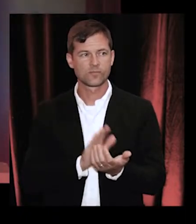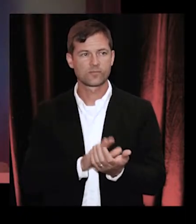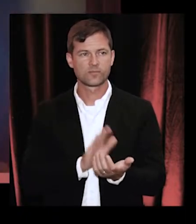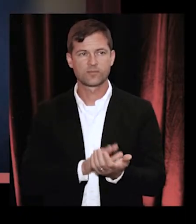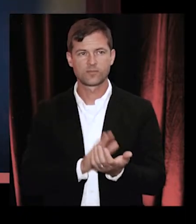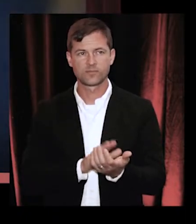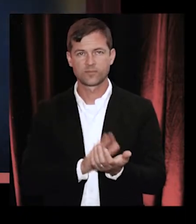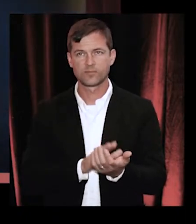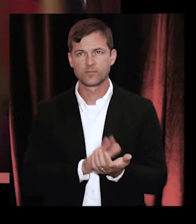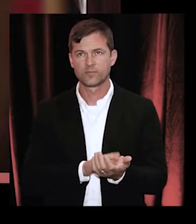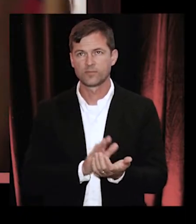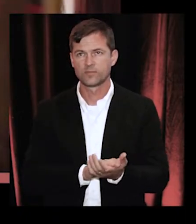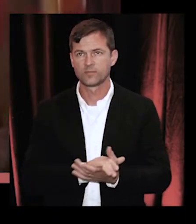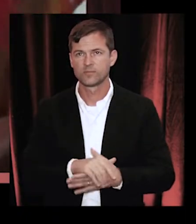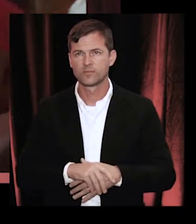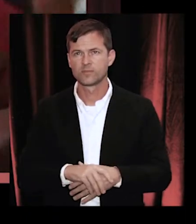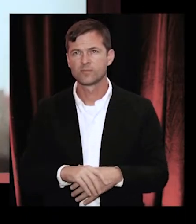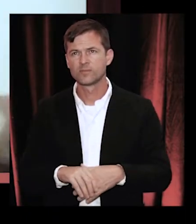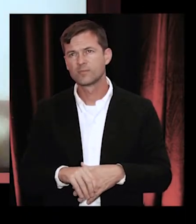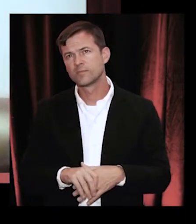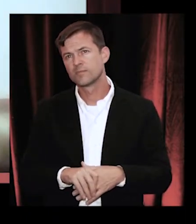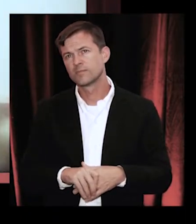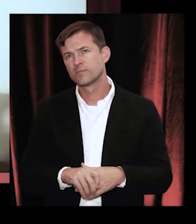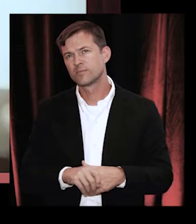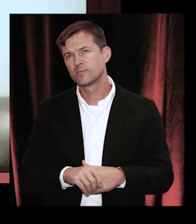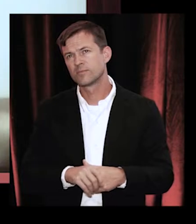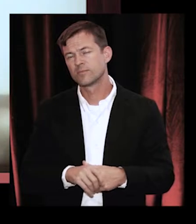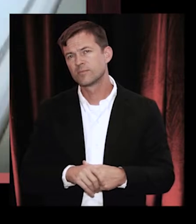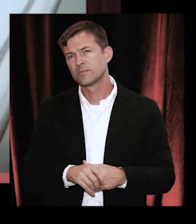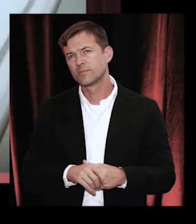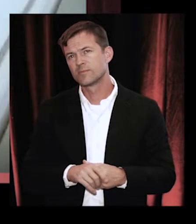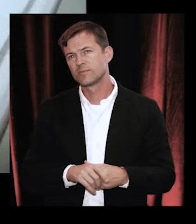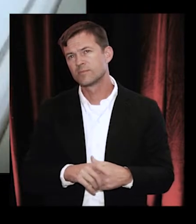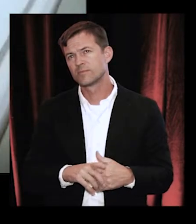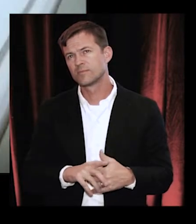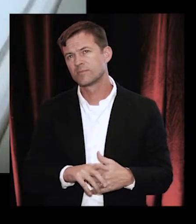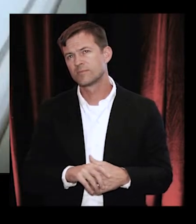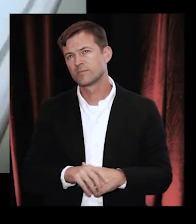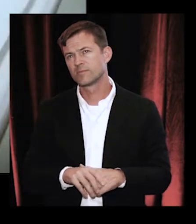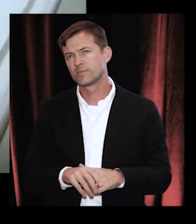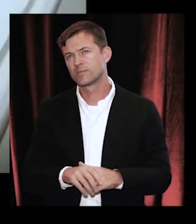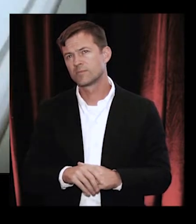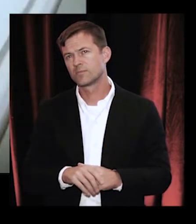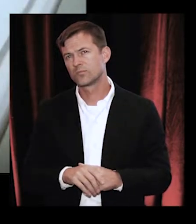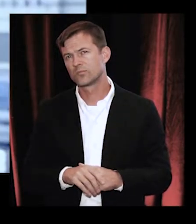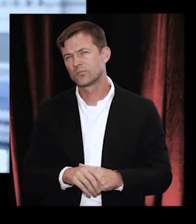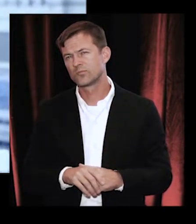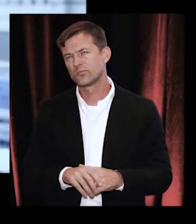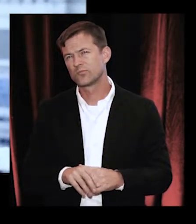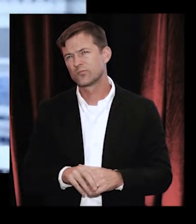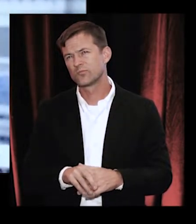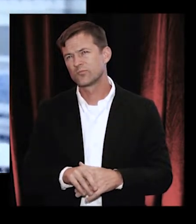Because my parents told me I have to be responsible. Because my first coach told me, you can do this.